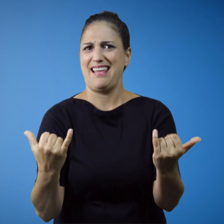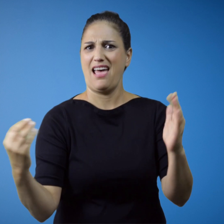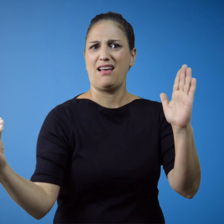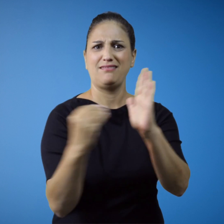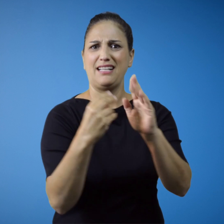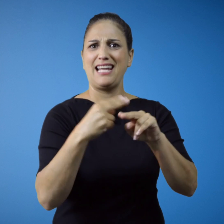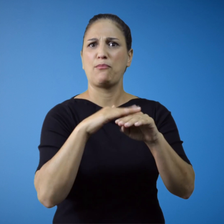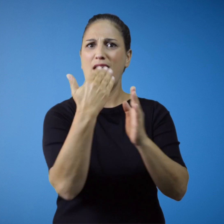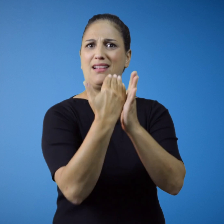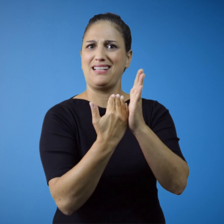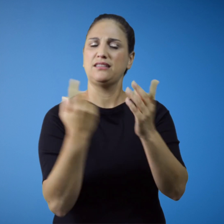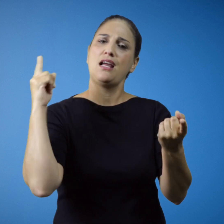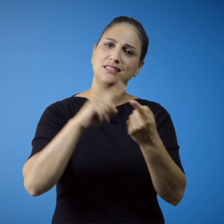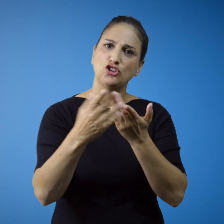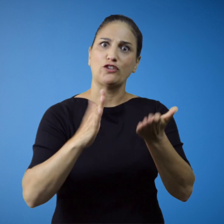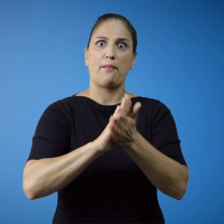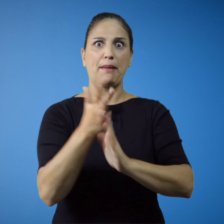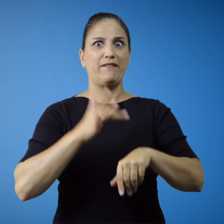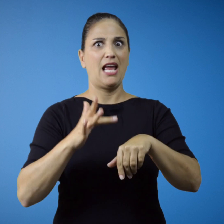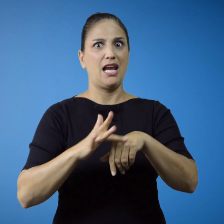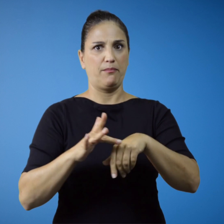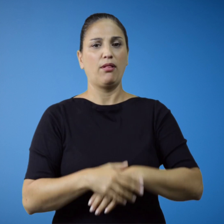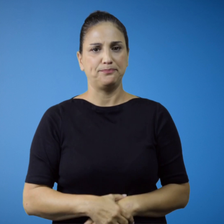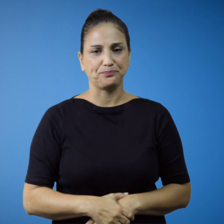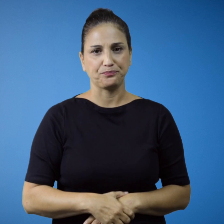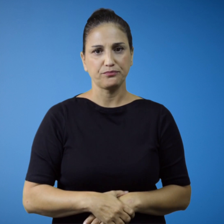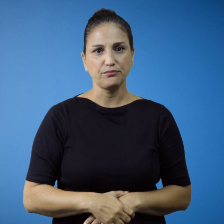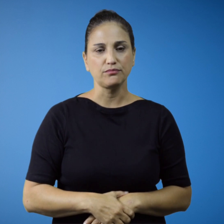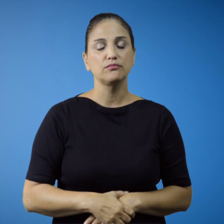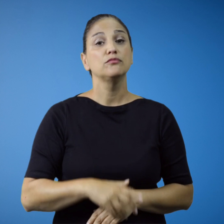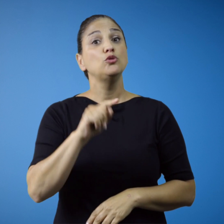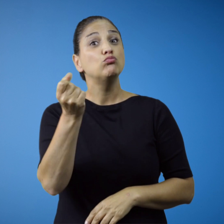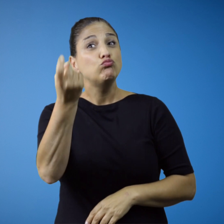to add their child's name to the list as soon as possible so services can become available.